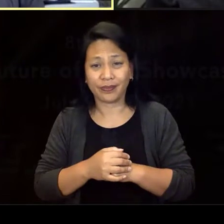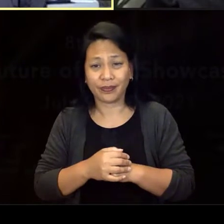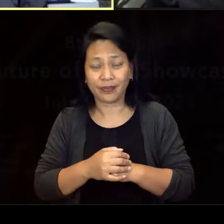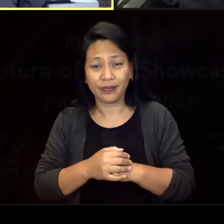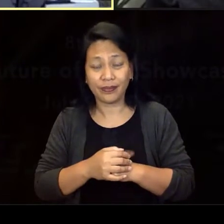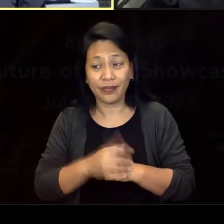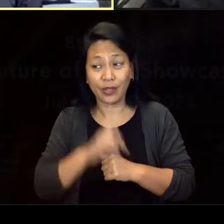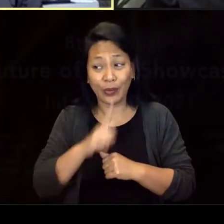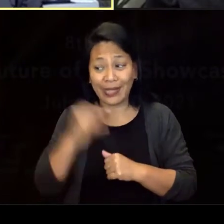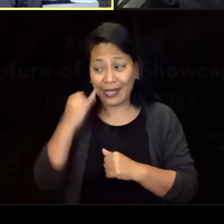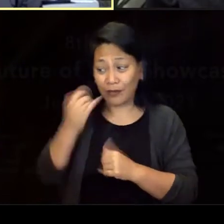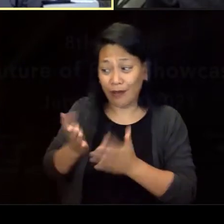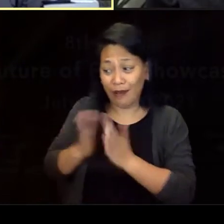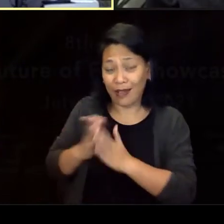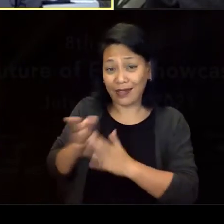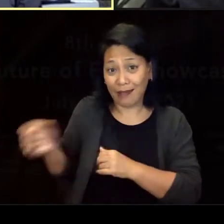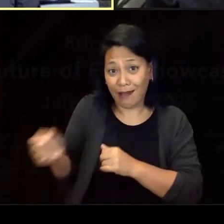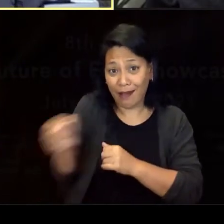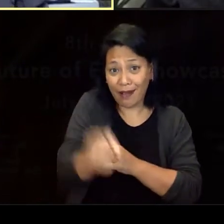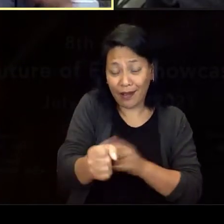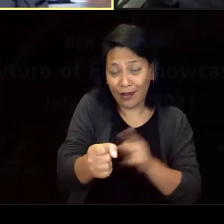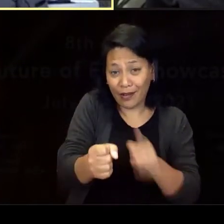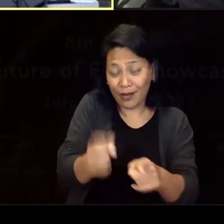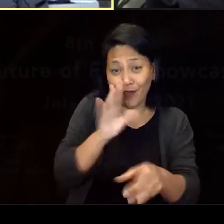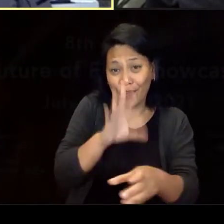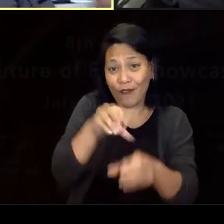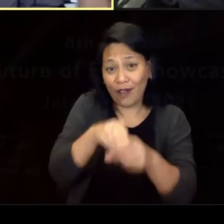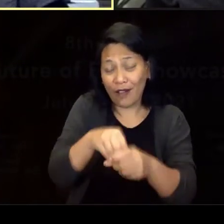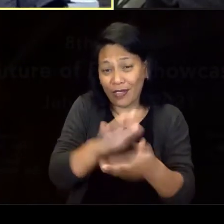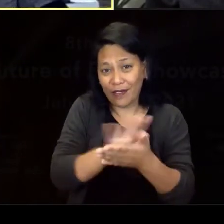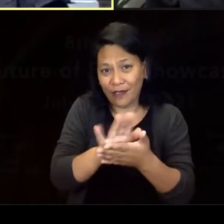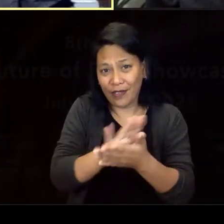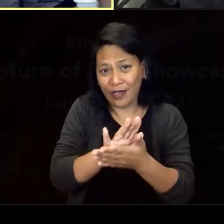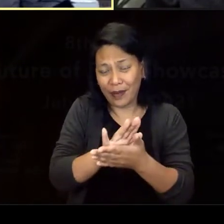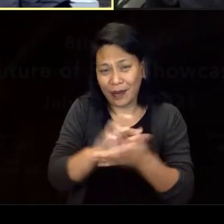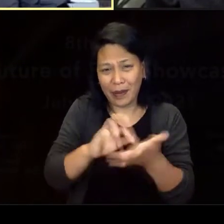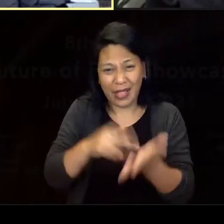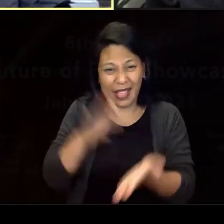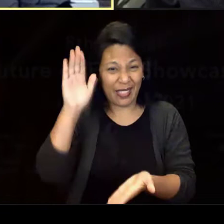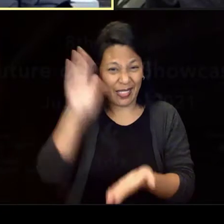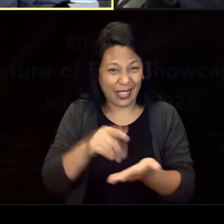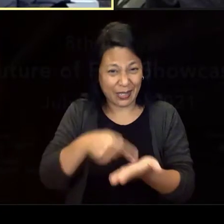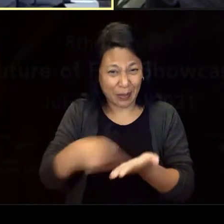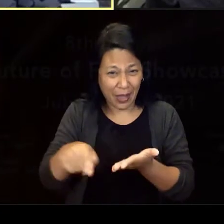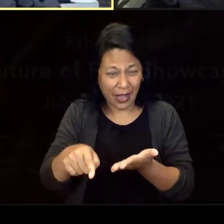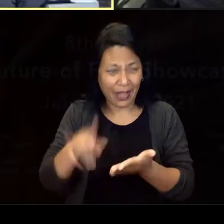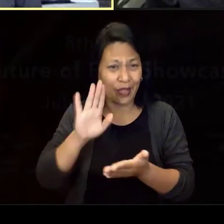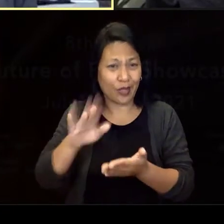asking them to take a pay reduction to then come in and do these crazy hours and do these favours for you.